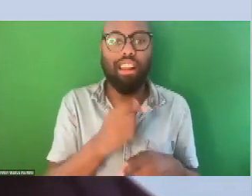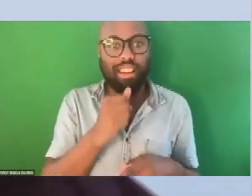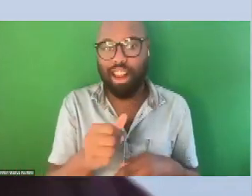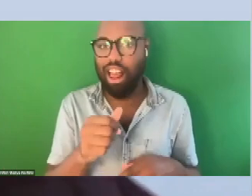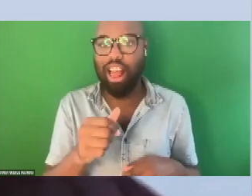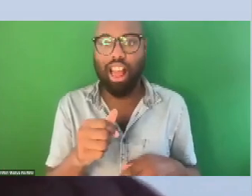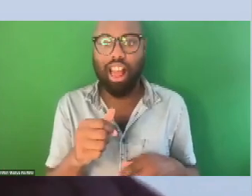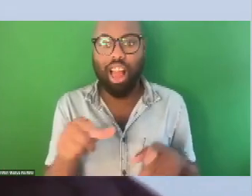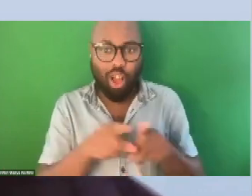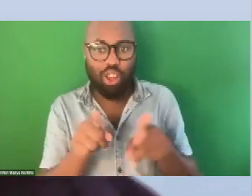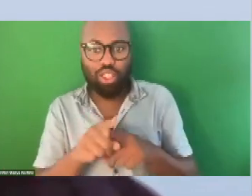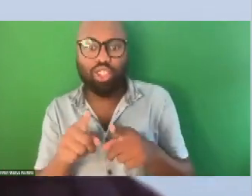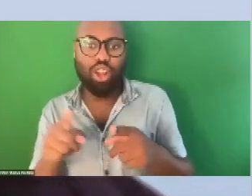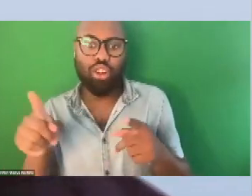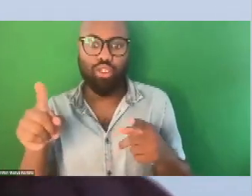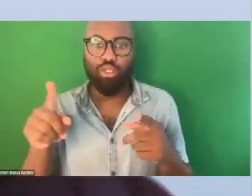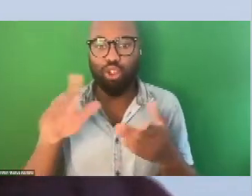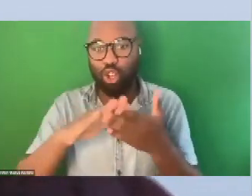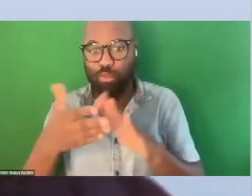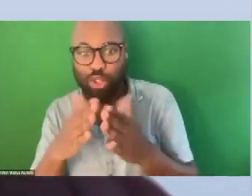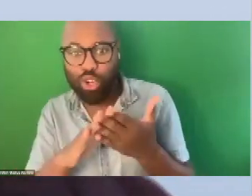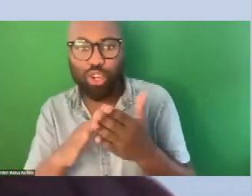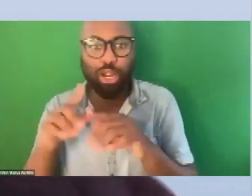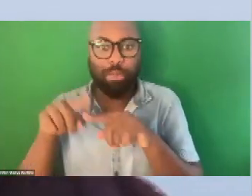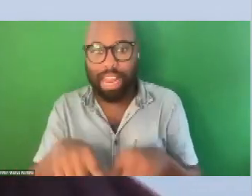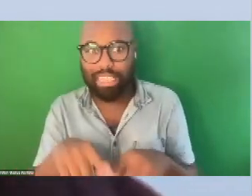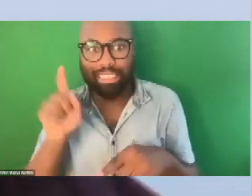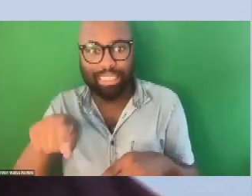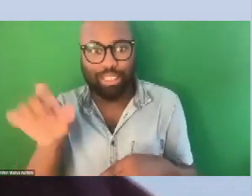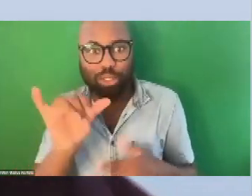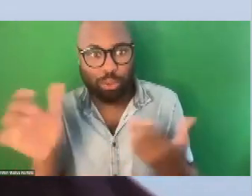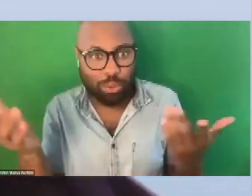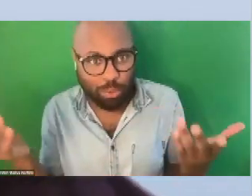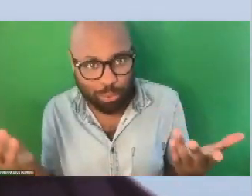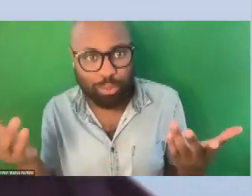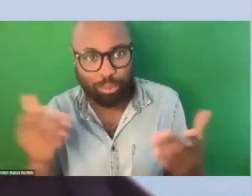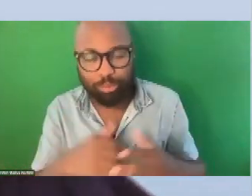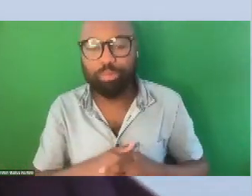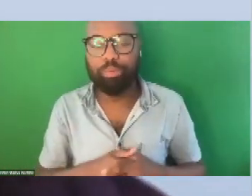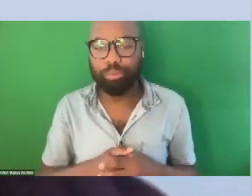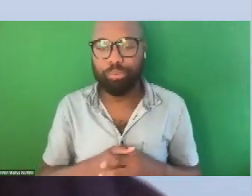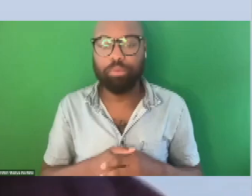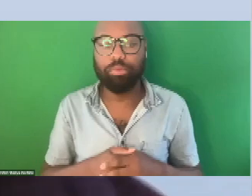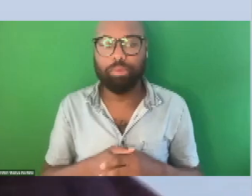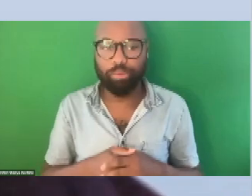I think we going back again to, um,